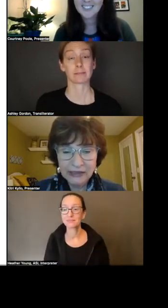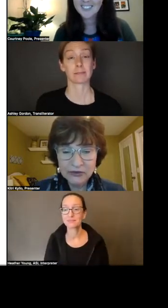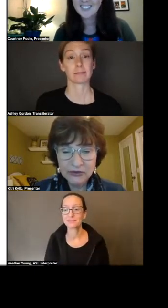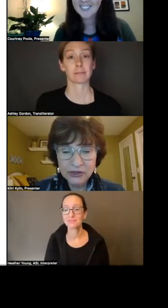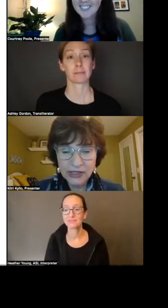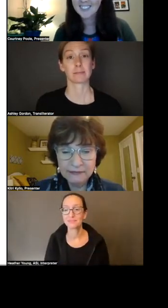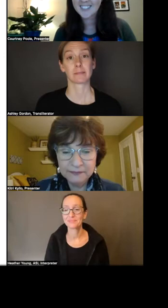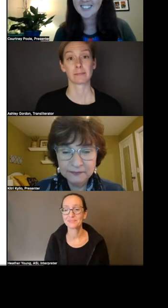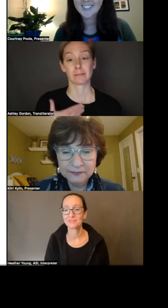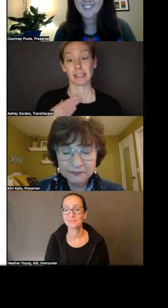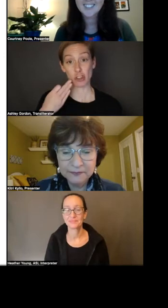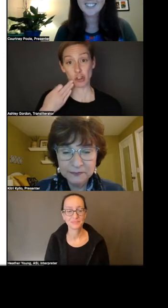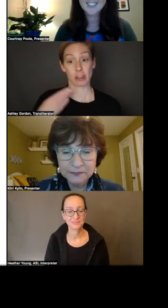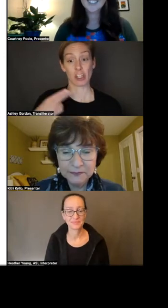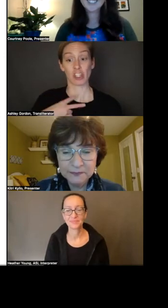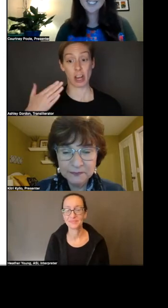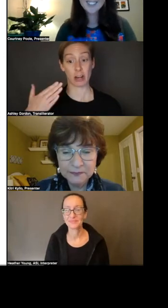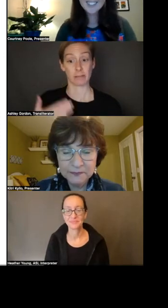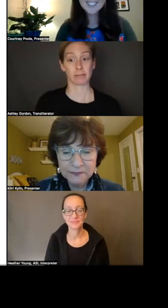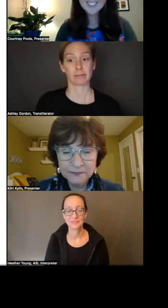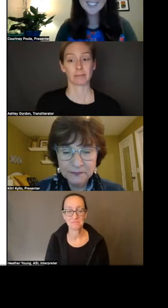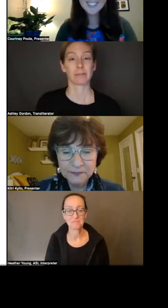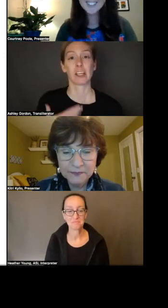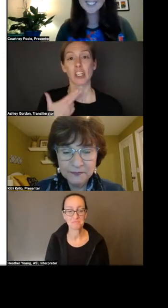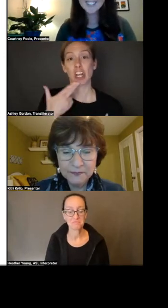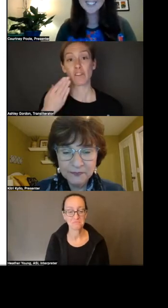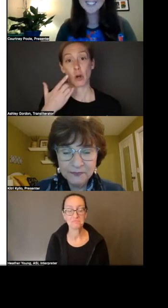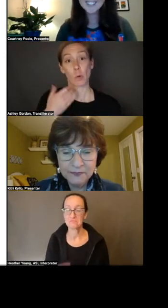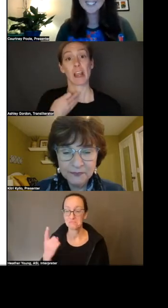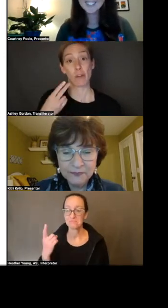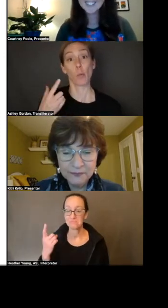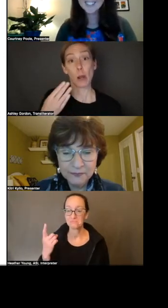And answer in the chat. [Jennifer] All right, we have one person who got them correct.